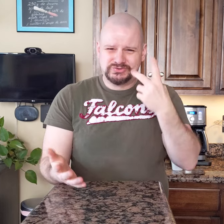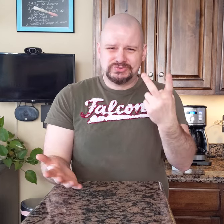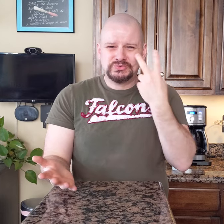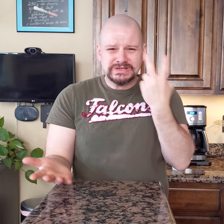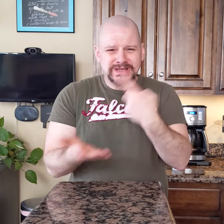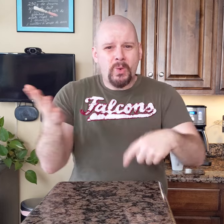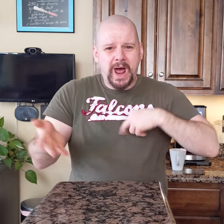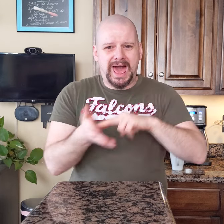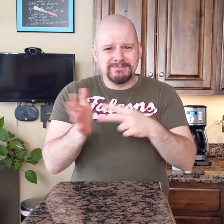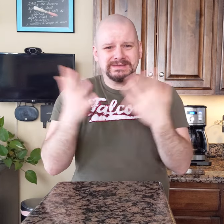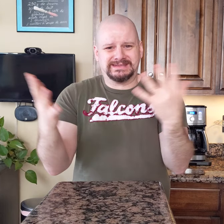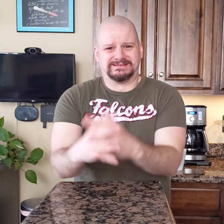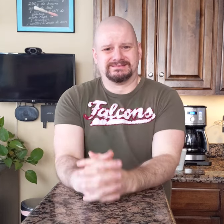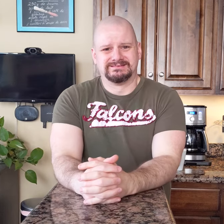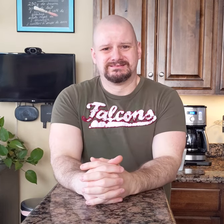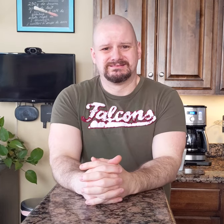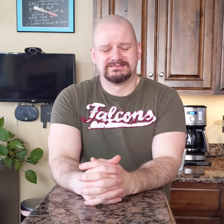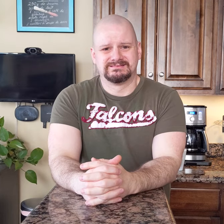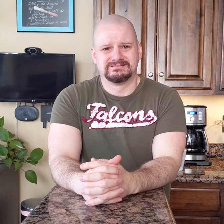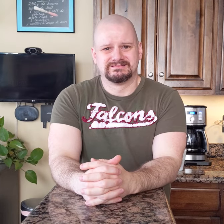You see what I mean?